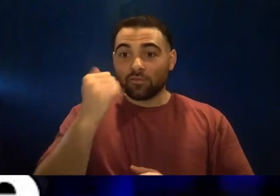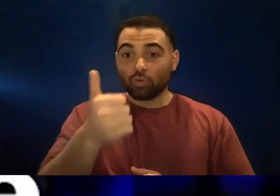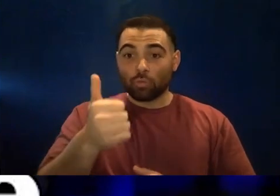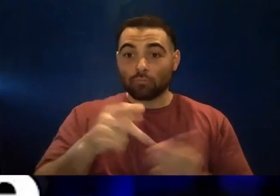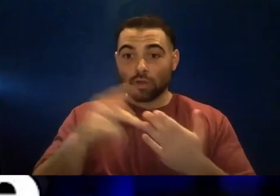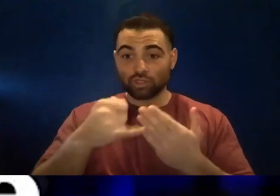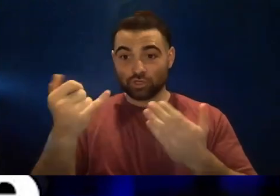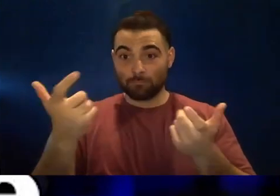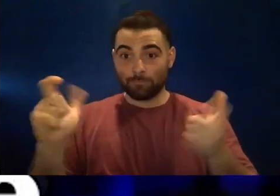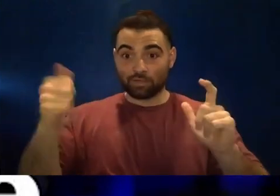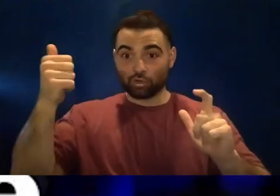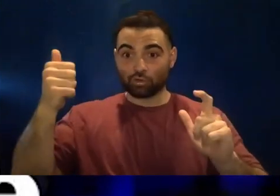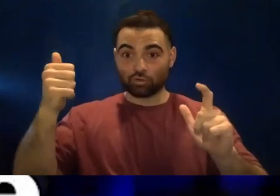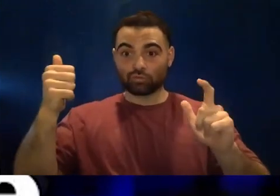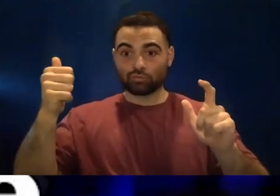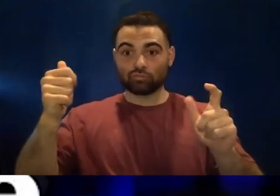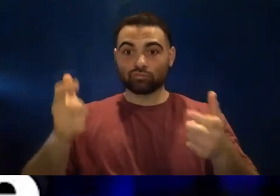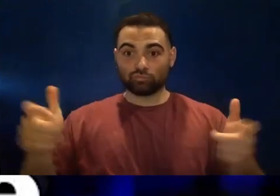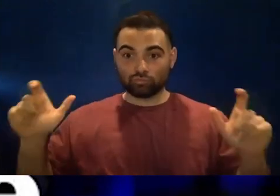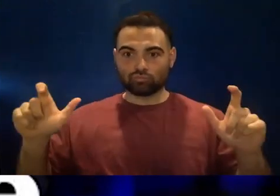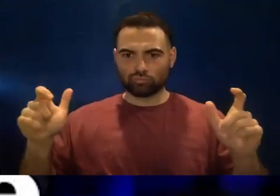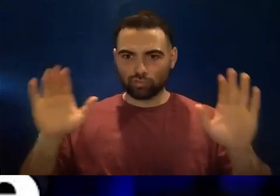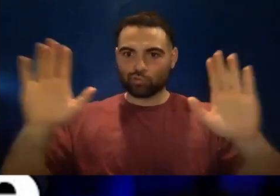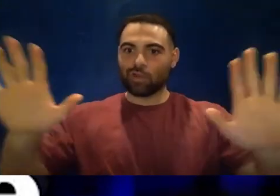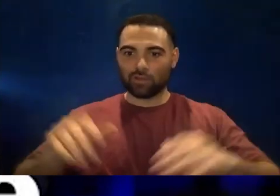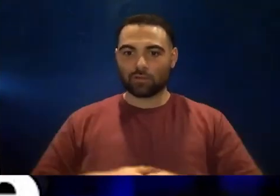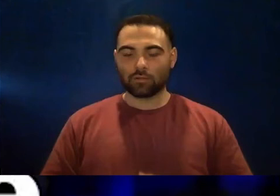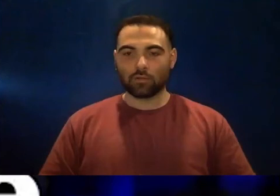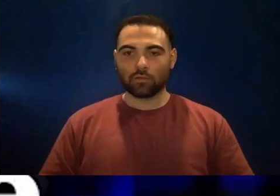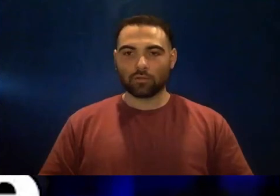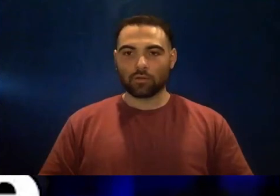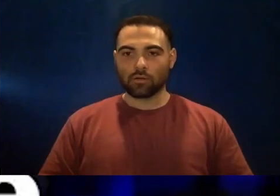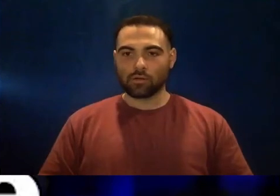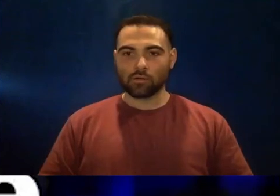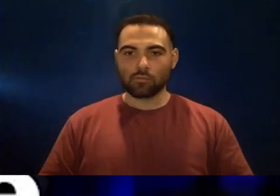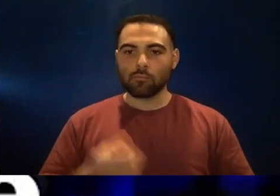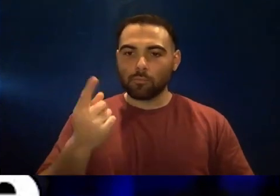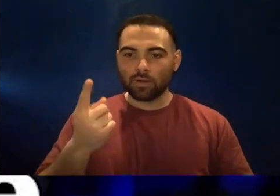what you initially thought of, great. But there's no reason not to do the work,